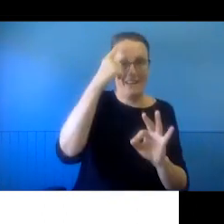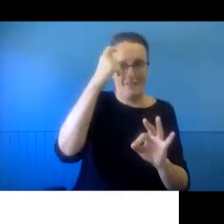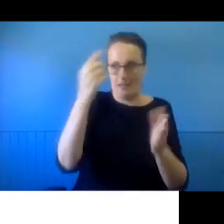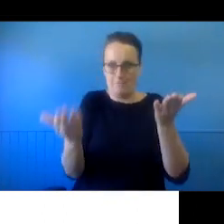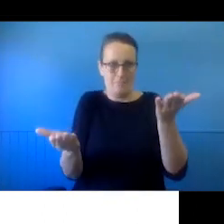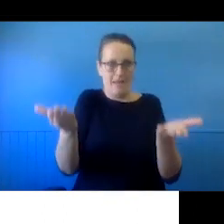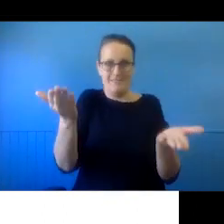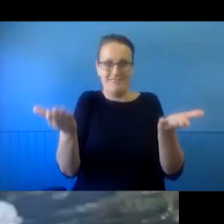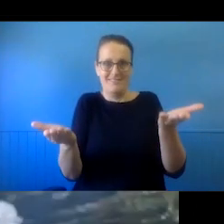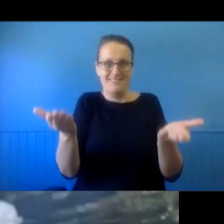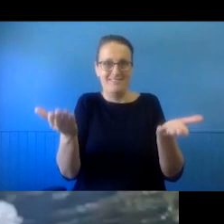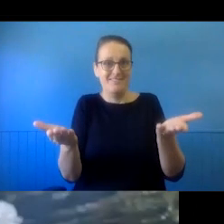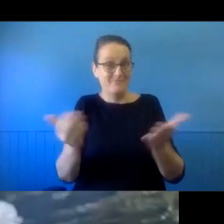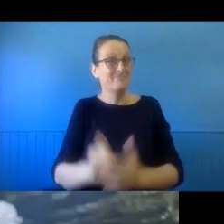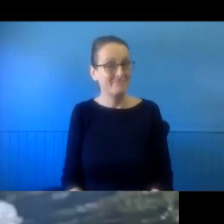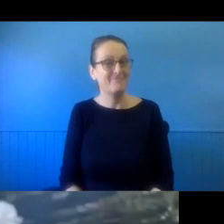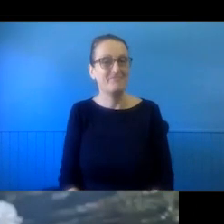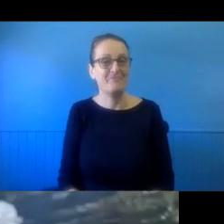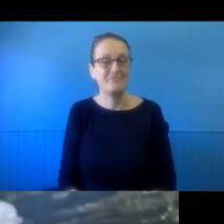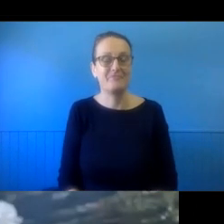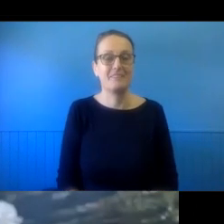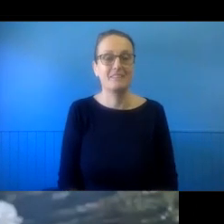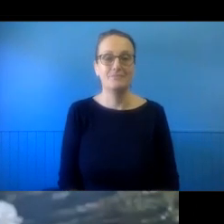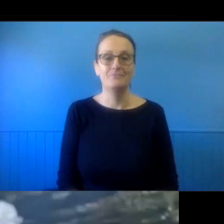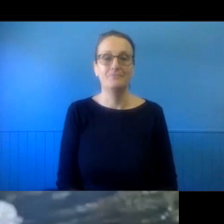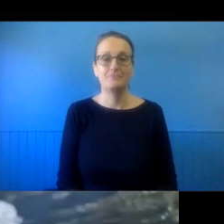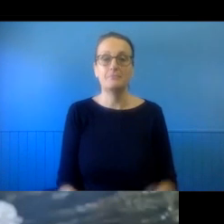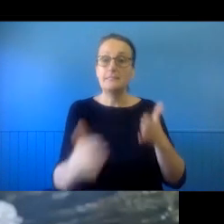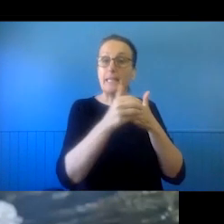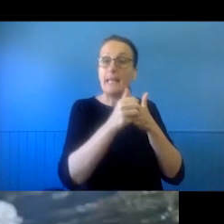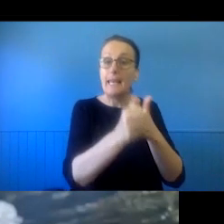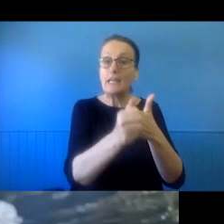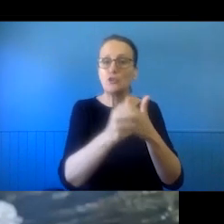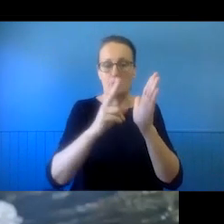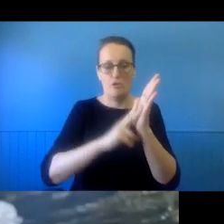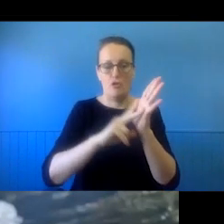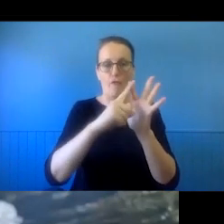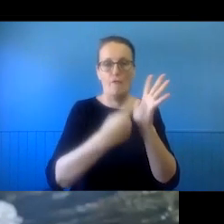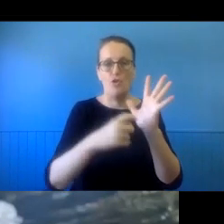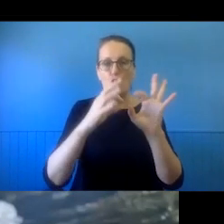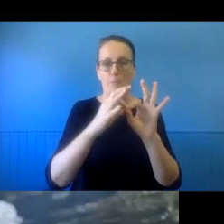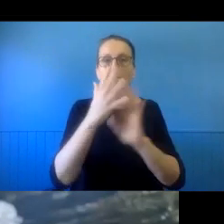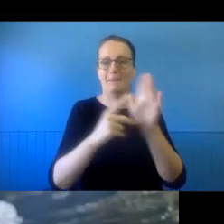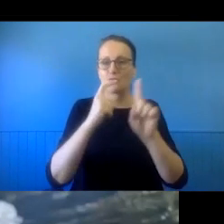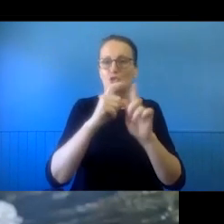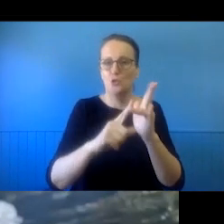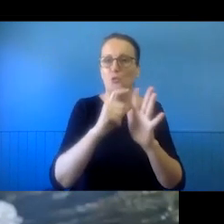So, leadership is a verb. It is the practice of letting people down